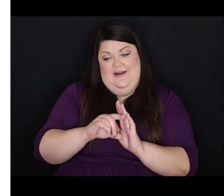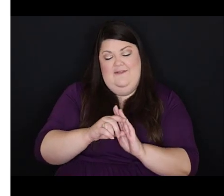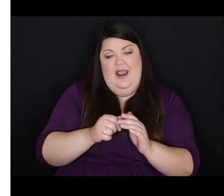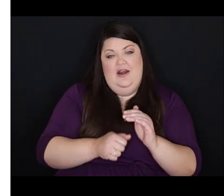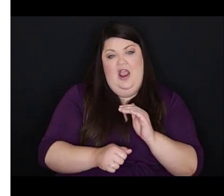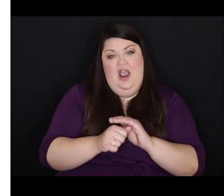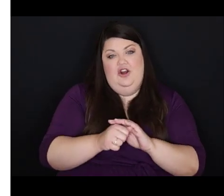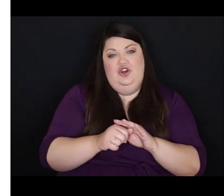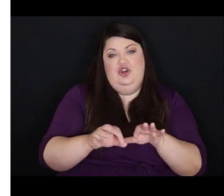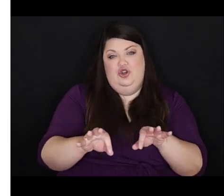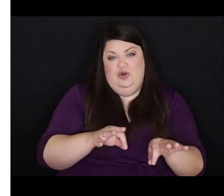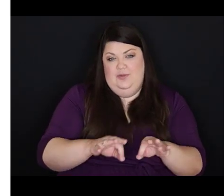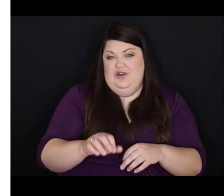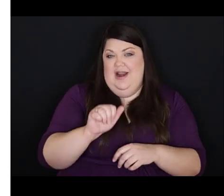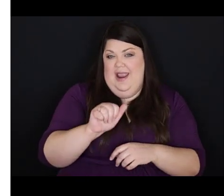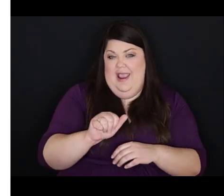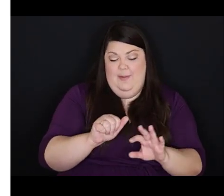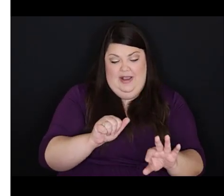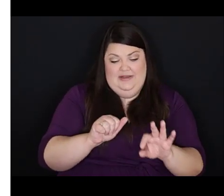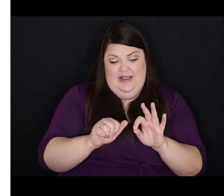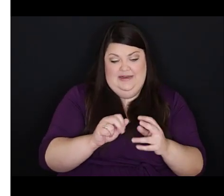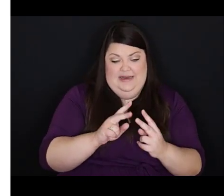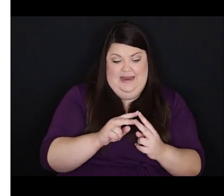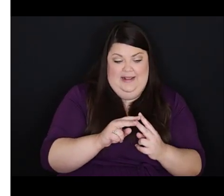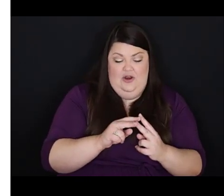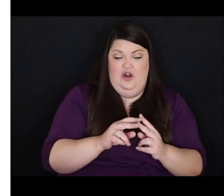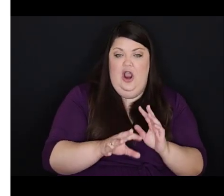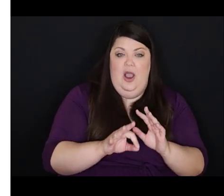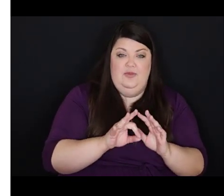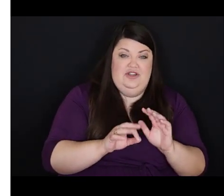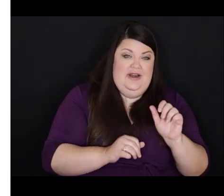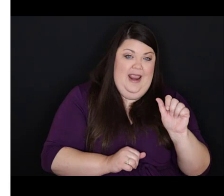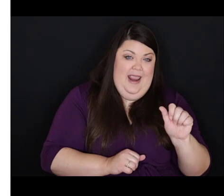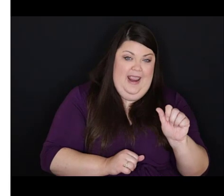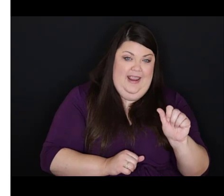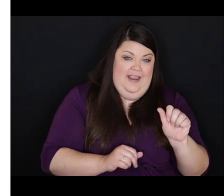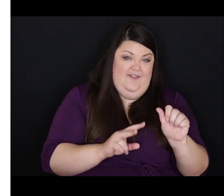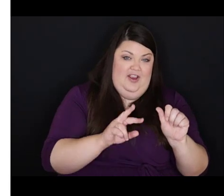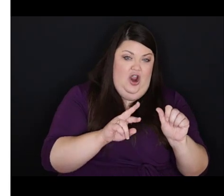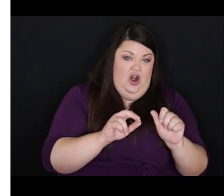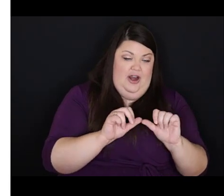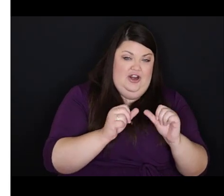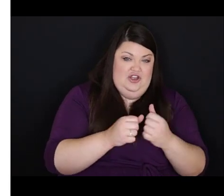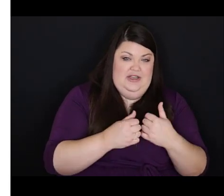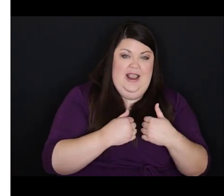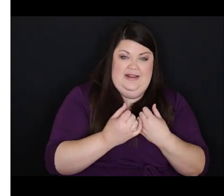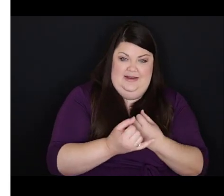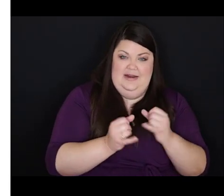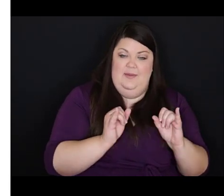Description (a), by selecting either Option (A) - the VR agency has an independent State